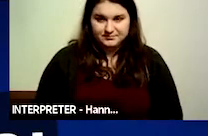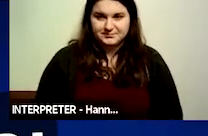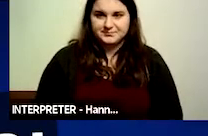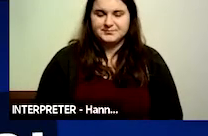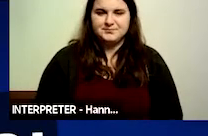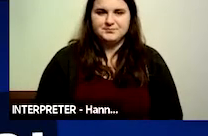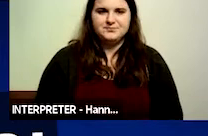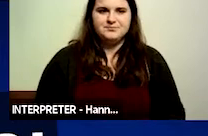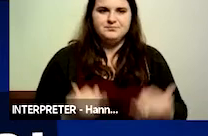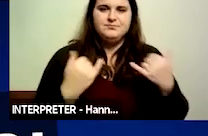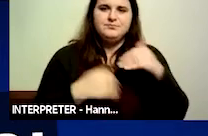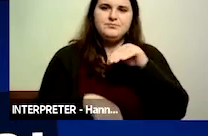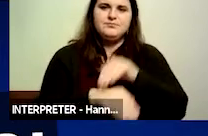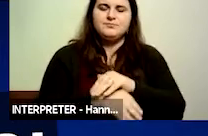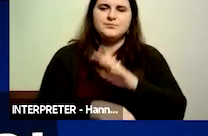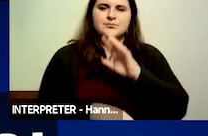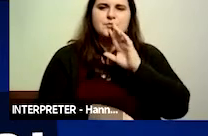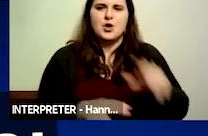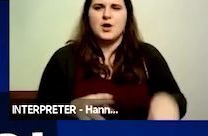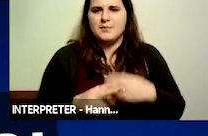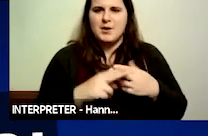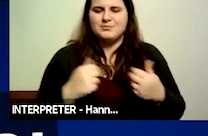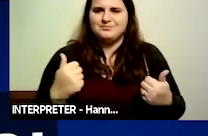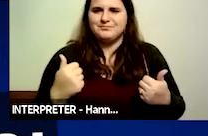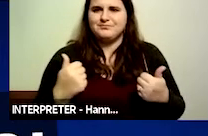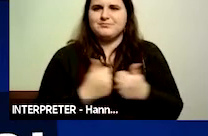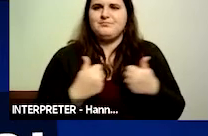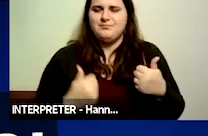gamification security awareness in general, which is my passion.